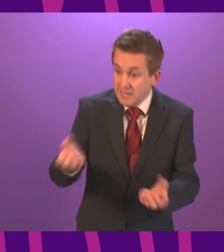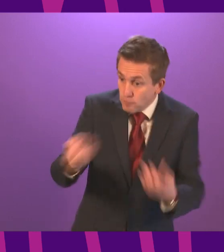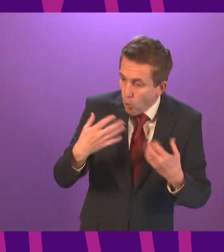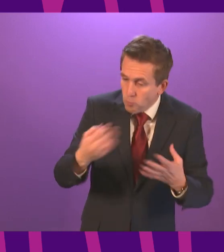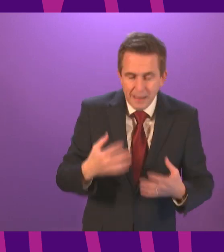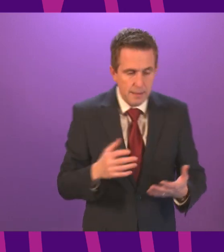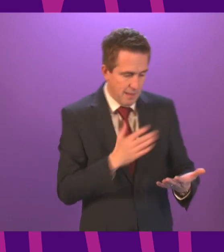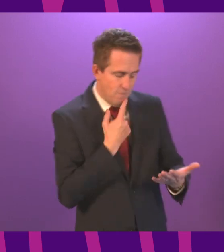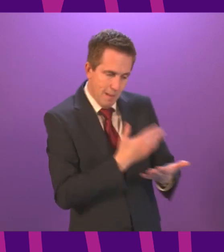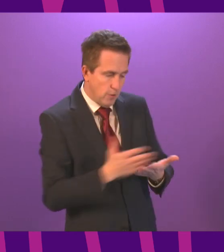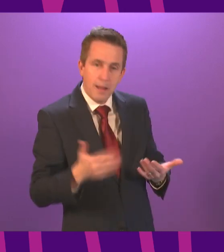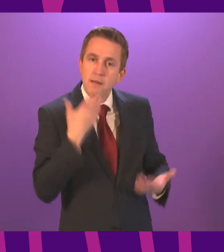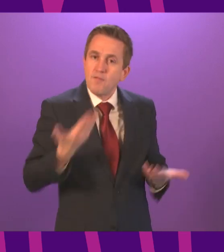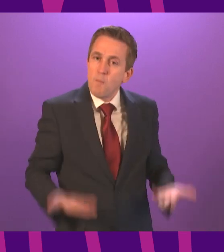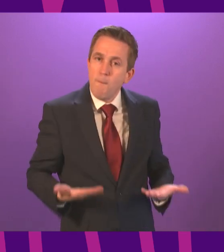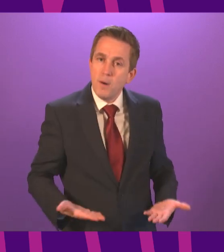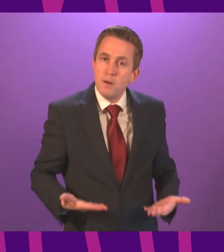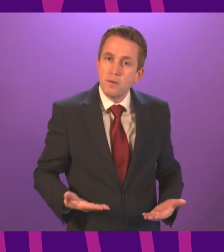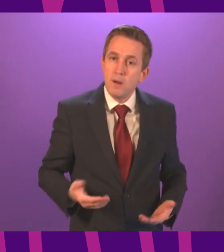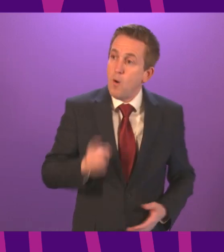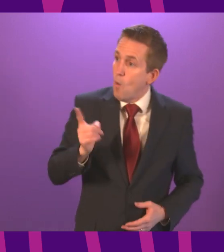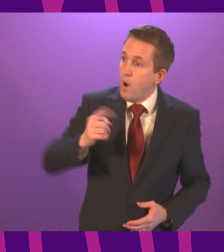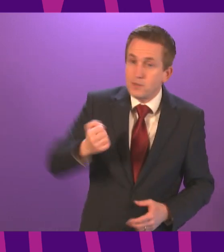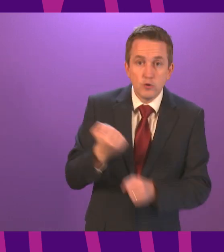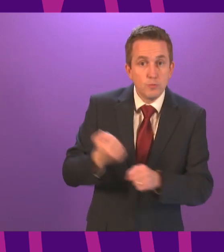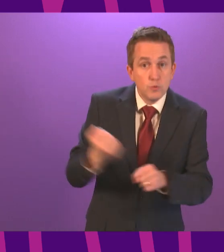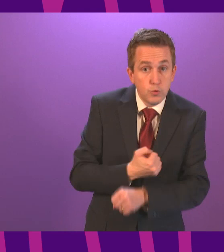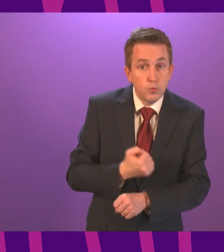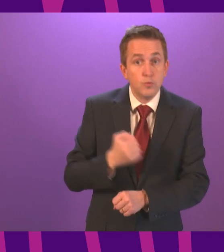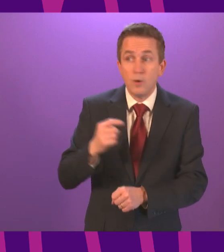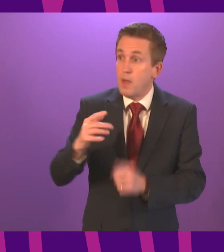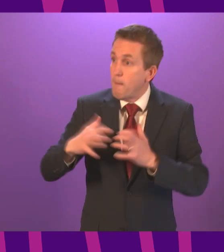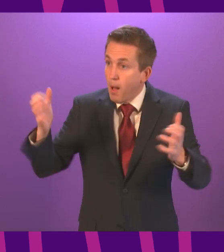What more can we do and what more will the Government do—for more it must do—to ensure